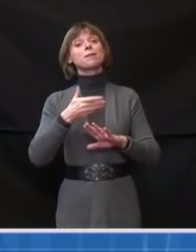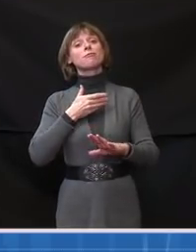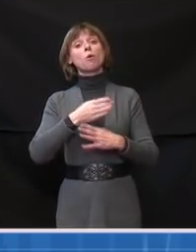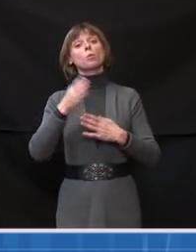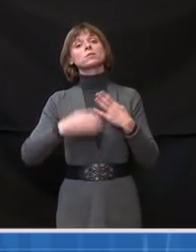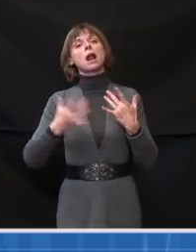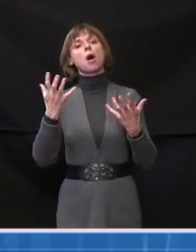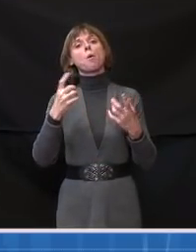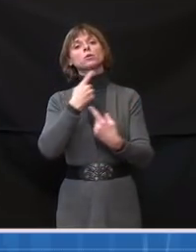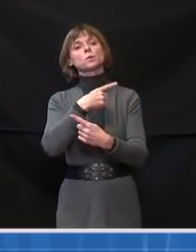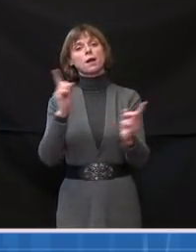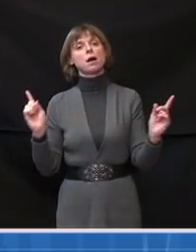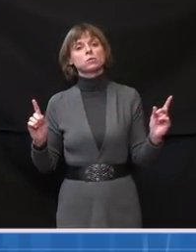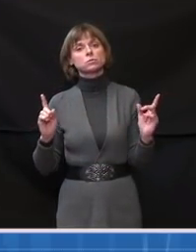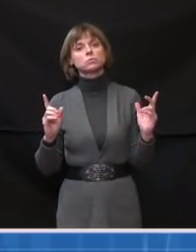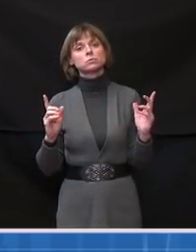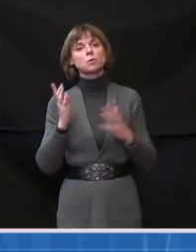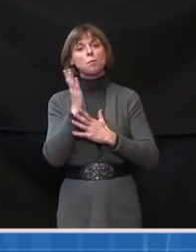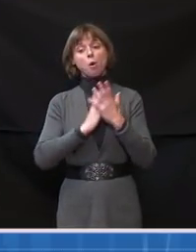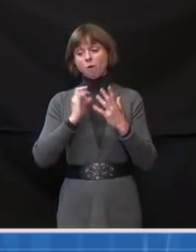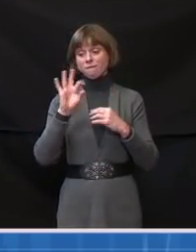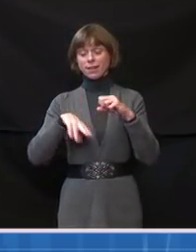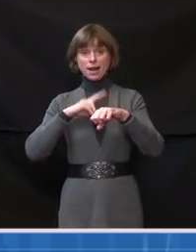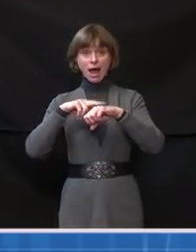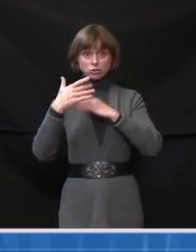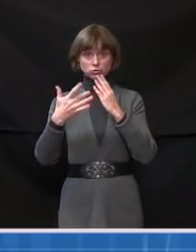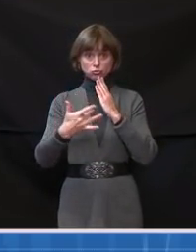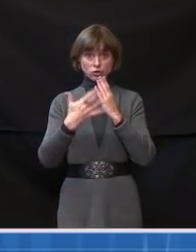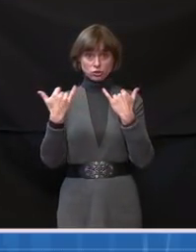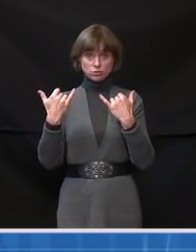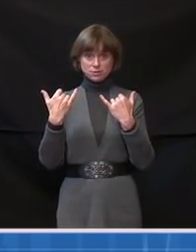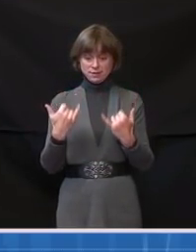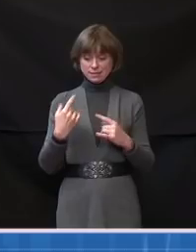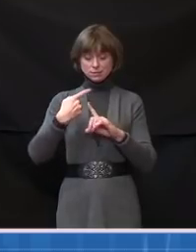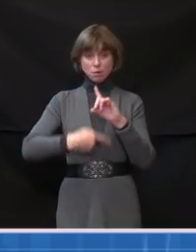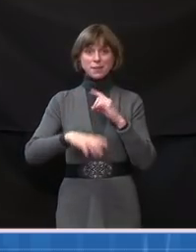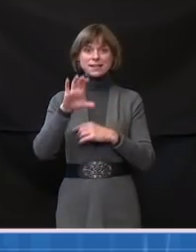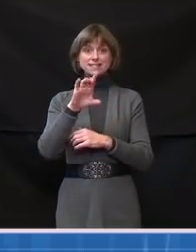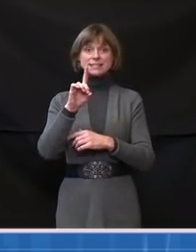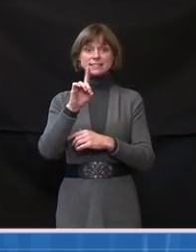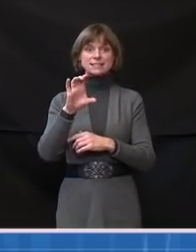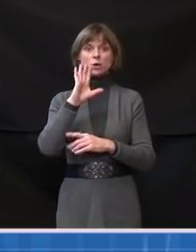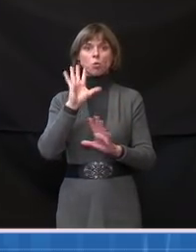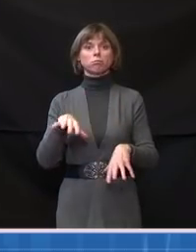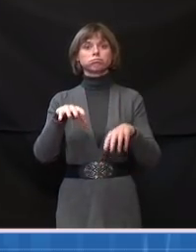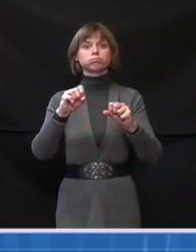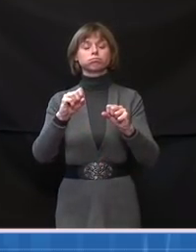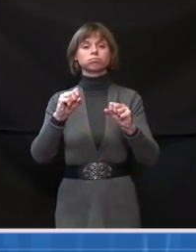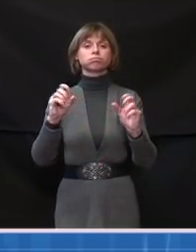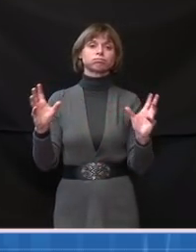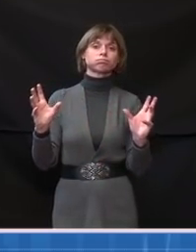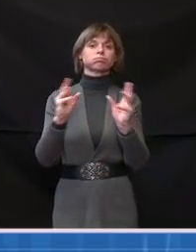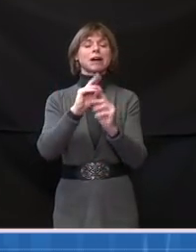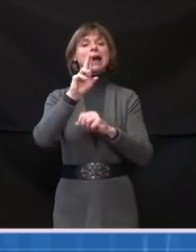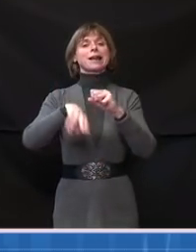that as part of our national strategy this month, the CDC will convene a national forum on COVID vaccines.